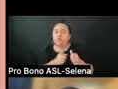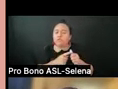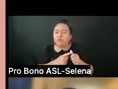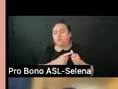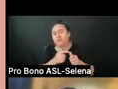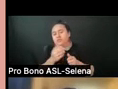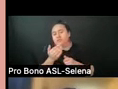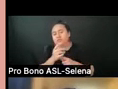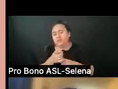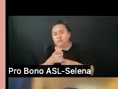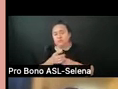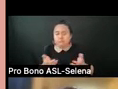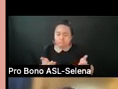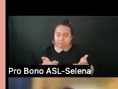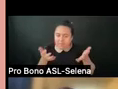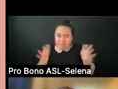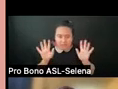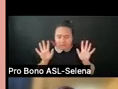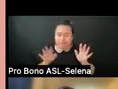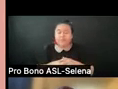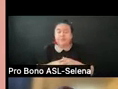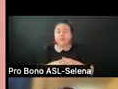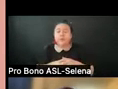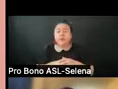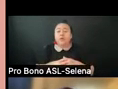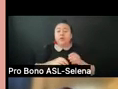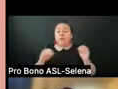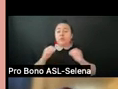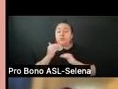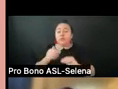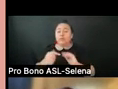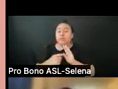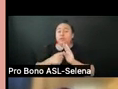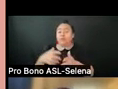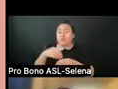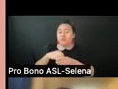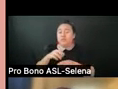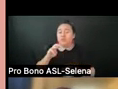There's really no limit on what you can show in your work sample and we really don't encourage you